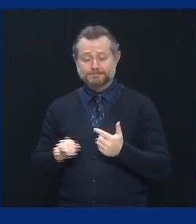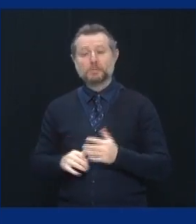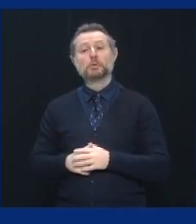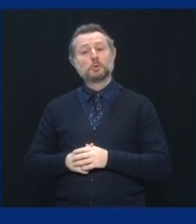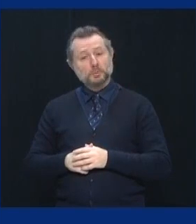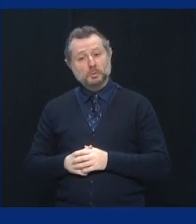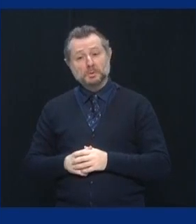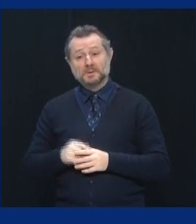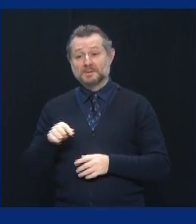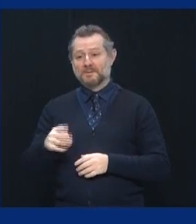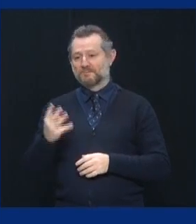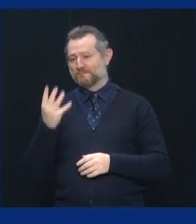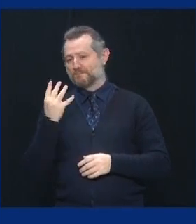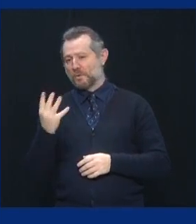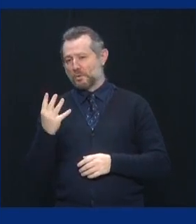GAIN ACCESS TO THE SERVICES THEY SO DEEPLY NEED.